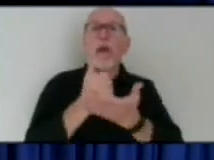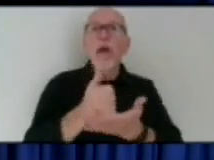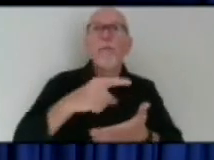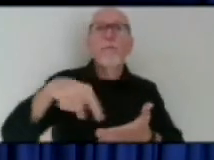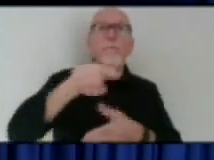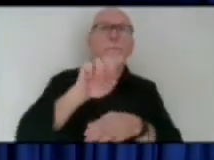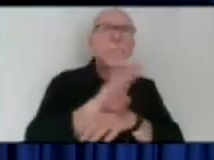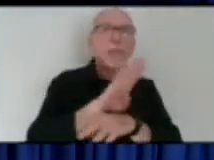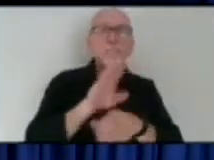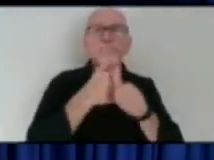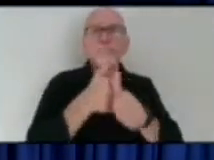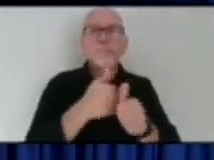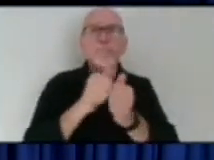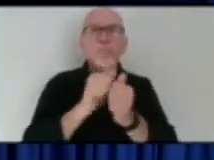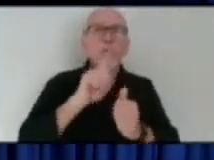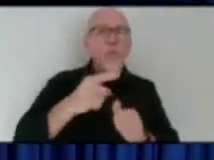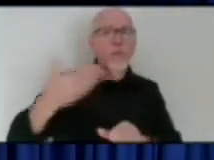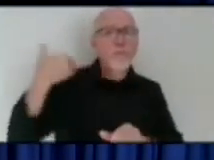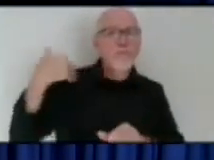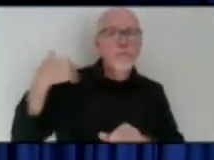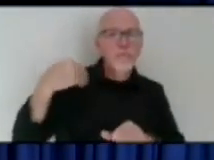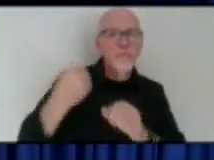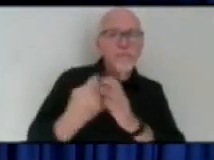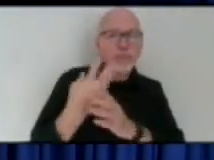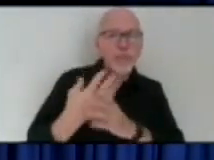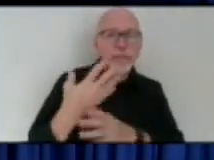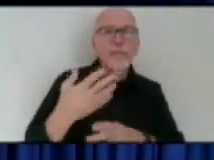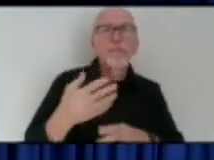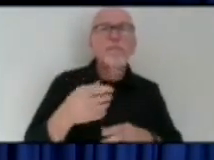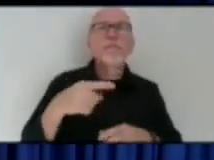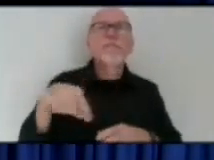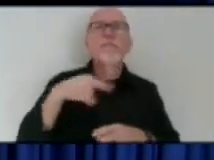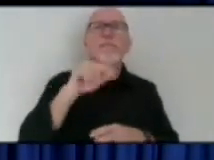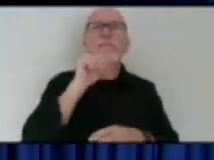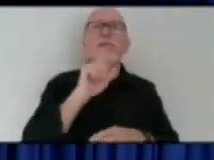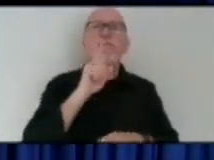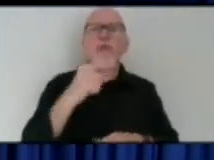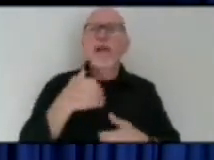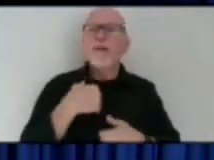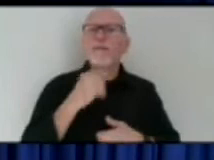orders earlier this year didn't really have much teeth. They didn't seem to,